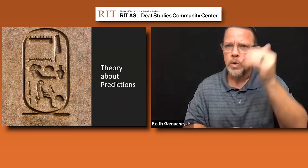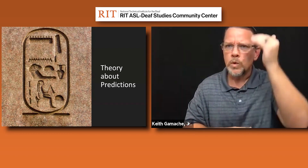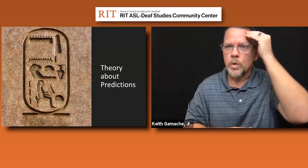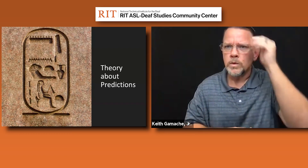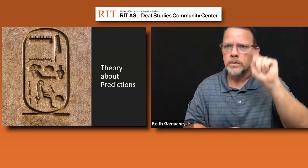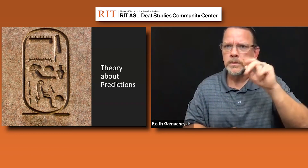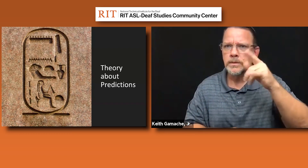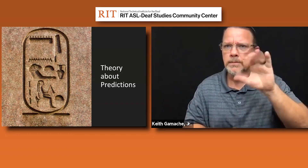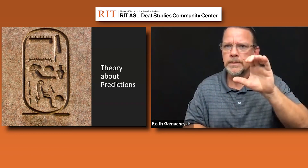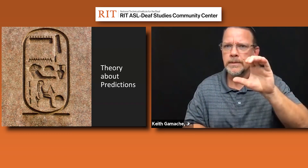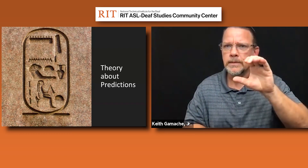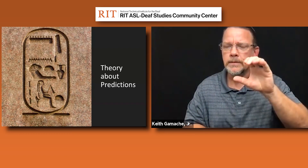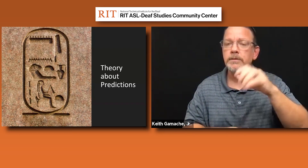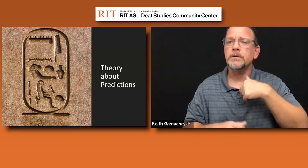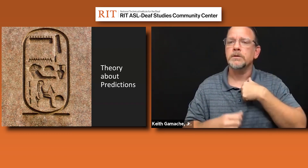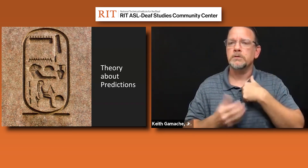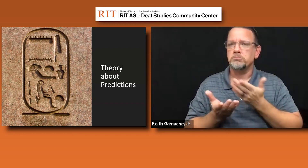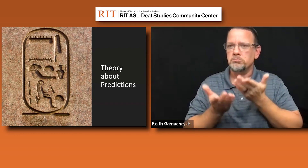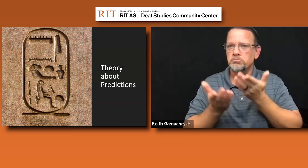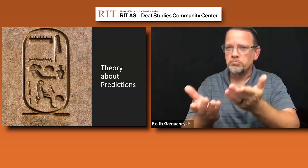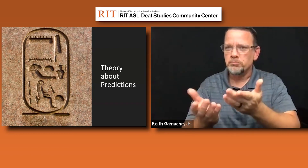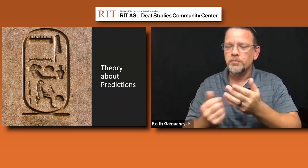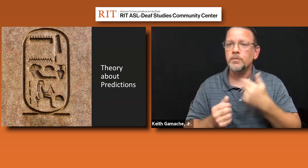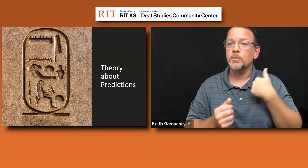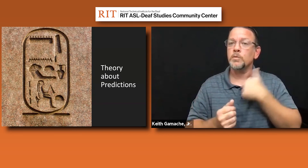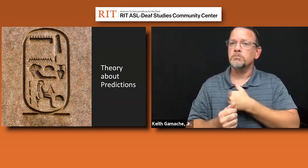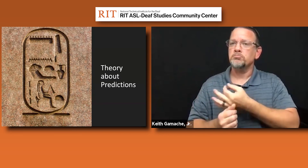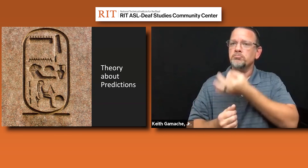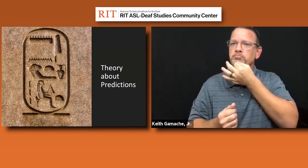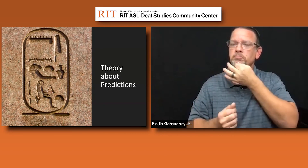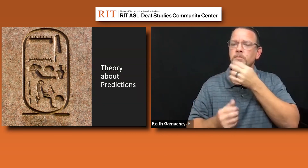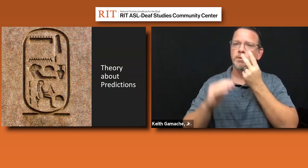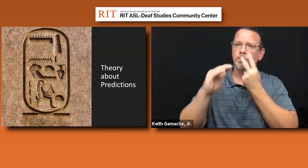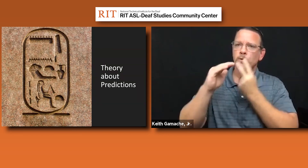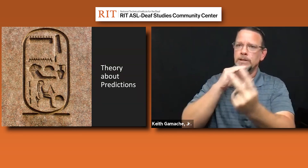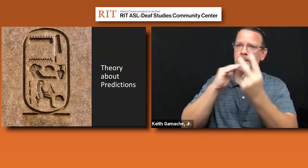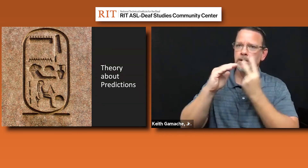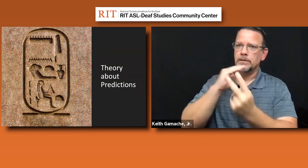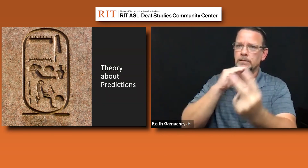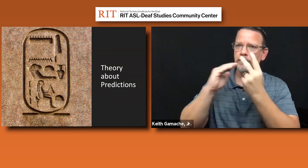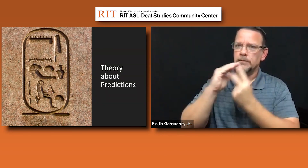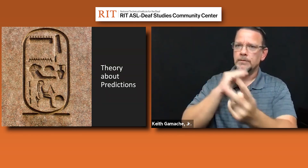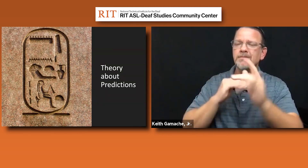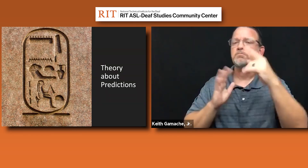so what is important if you're conversing with Deaf individuals,